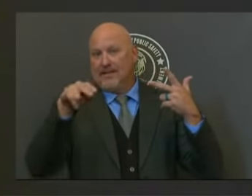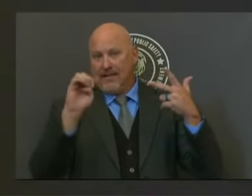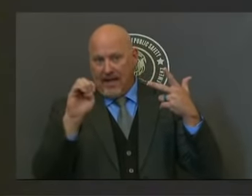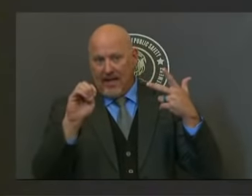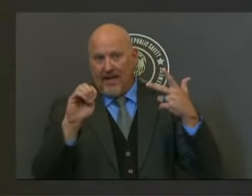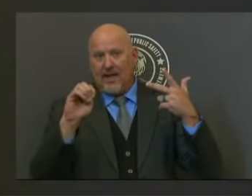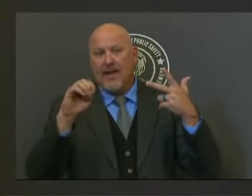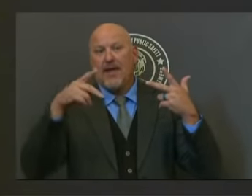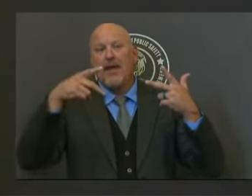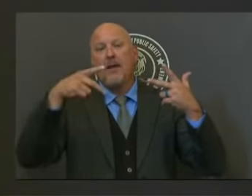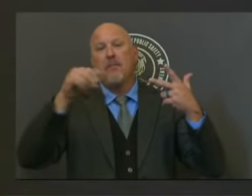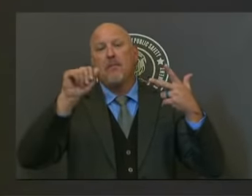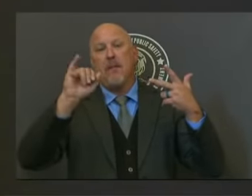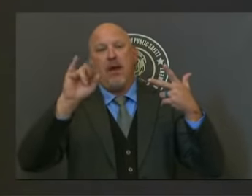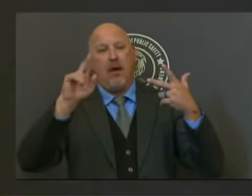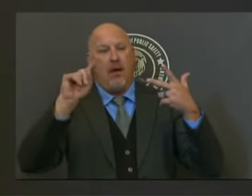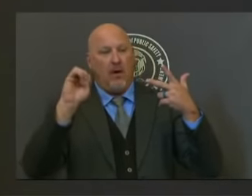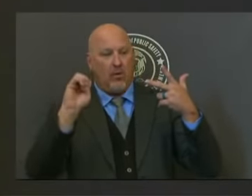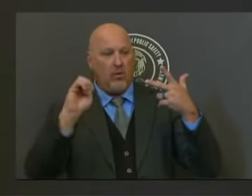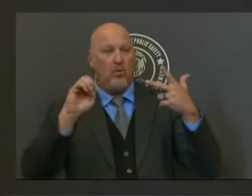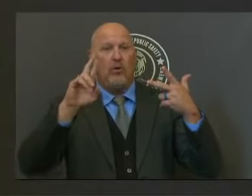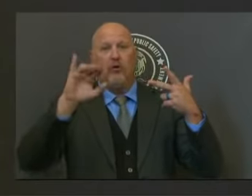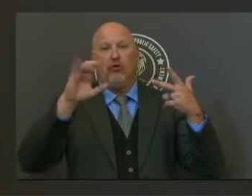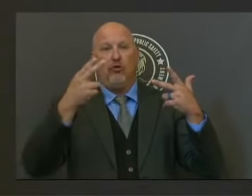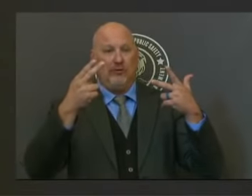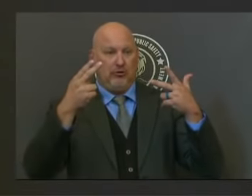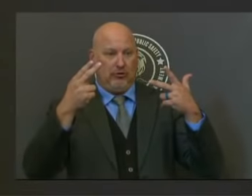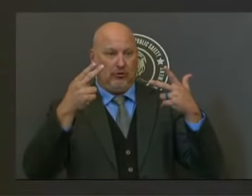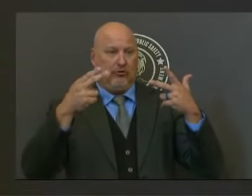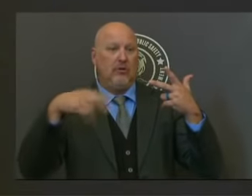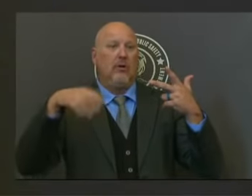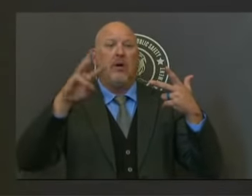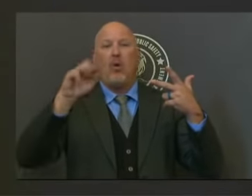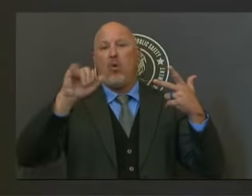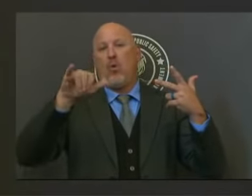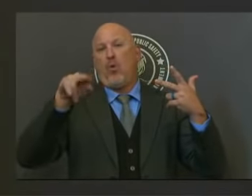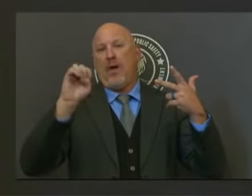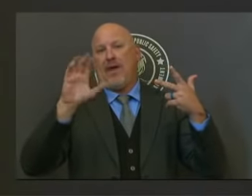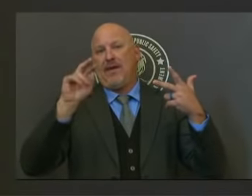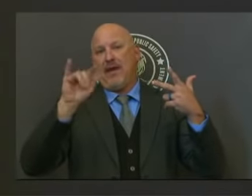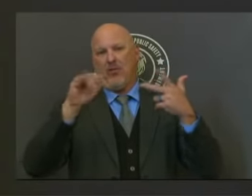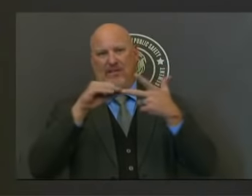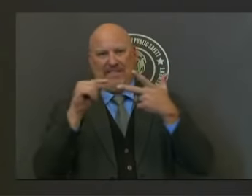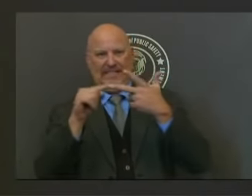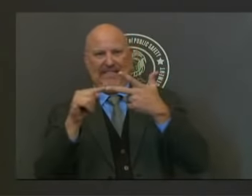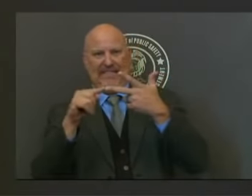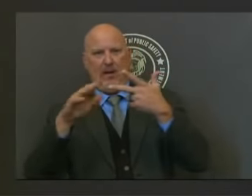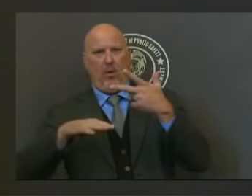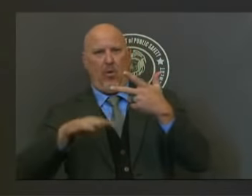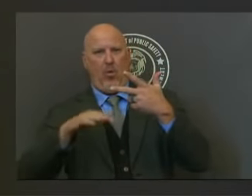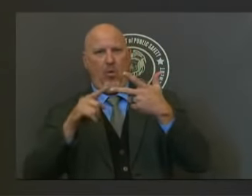available at corona virus dot